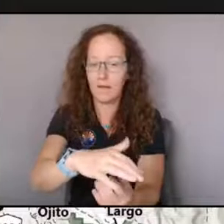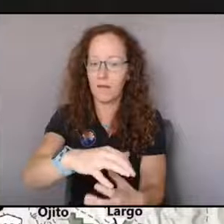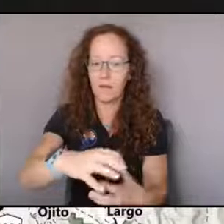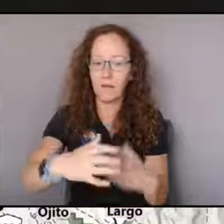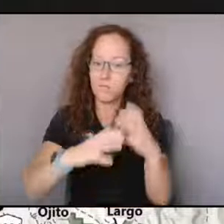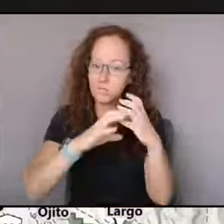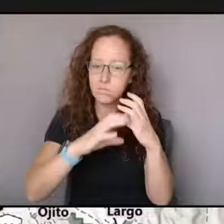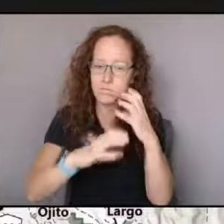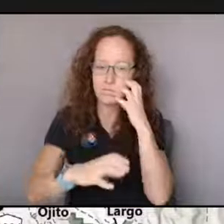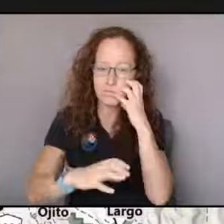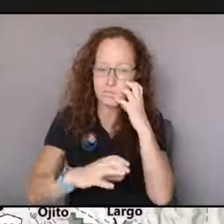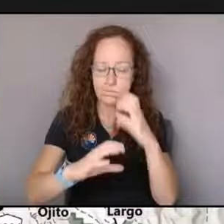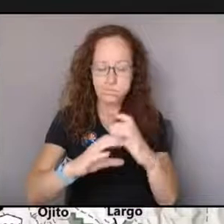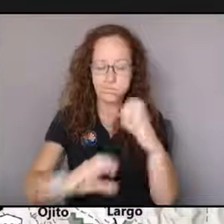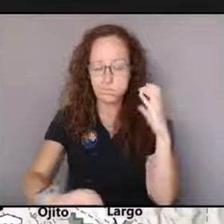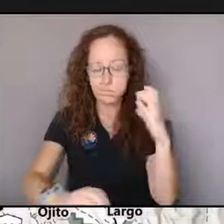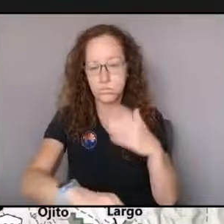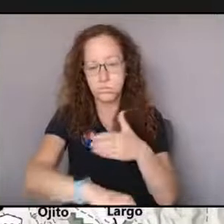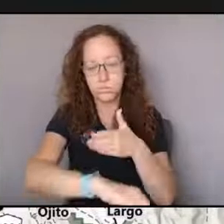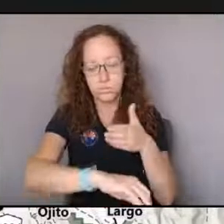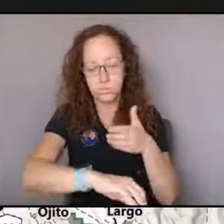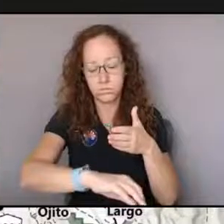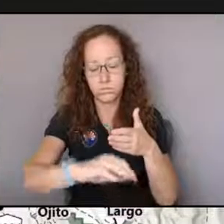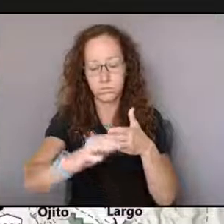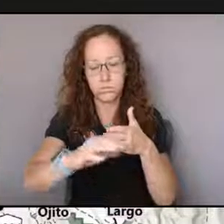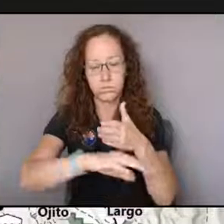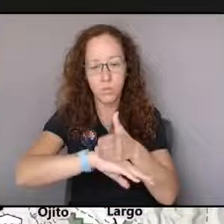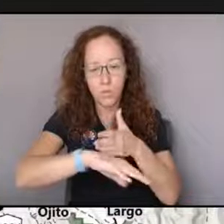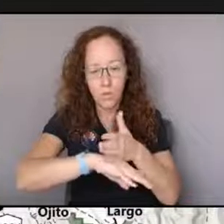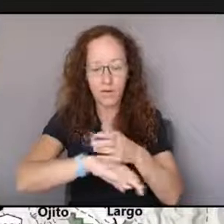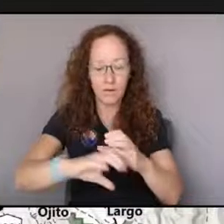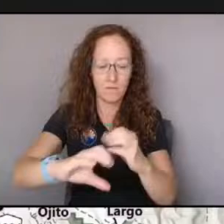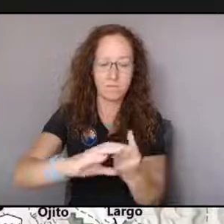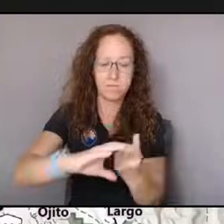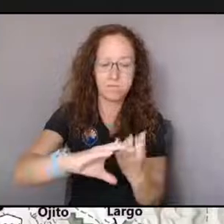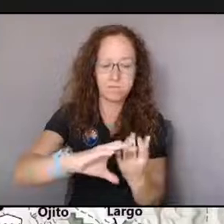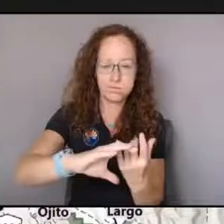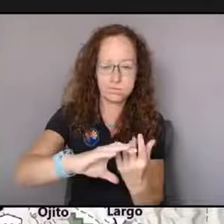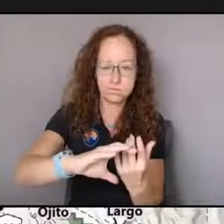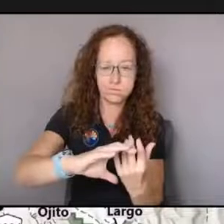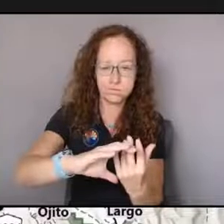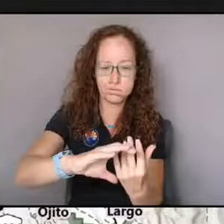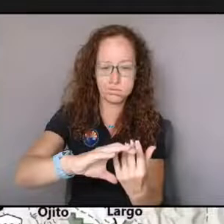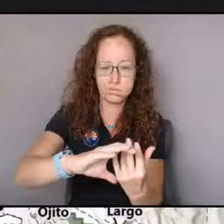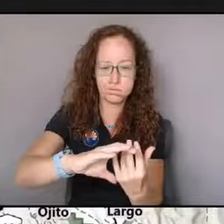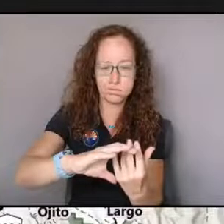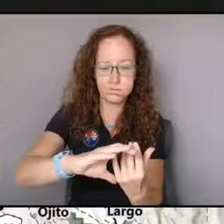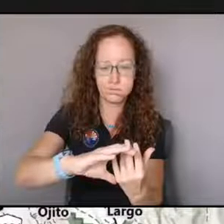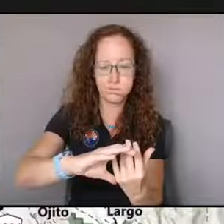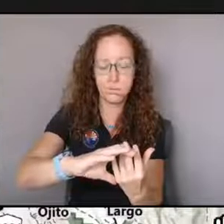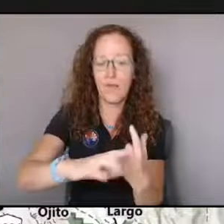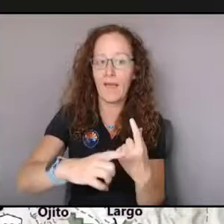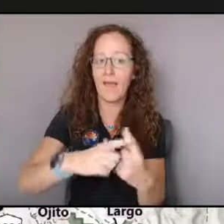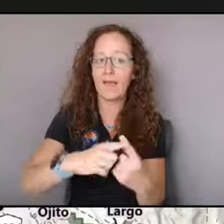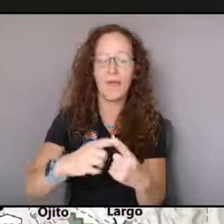HEAVY FUELS FOR MANY, MANY DAYS BEFORE THEY COME ALIVE AND WE GET THIS EXTREME FIRE BEHAVIOR WEATHER.